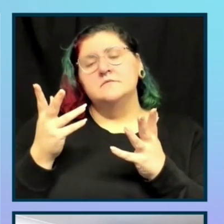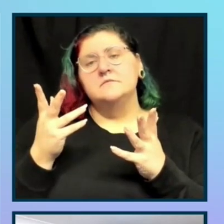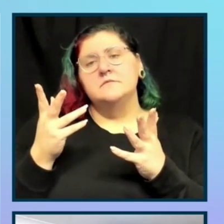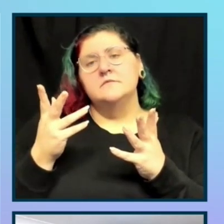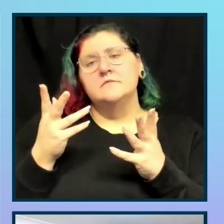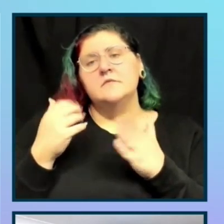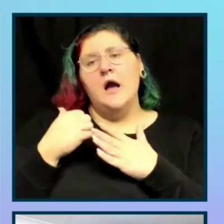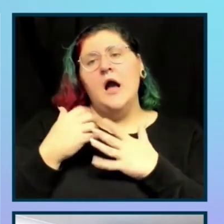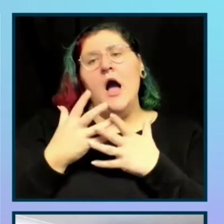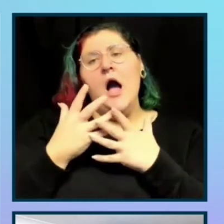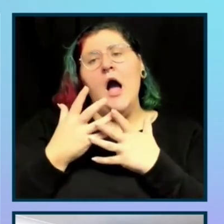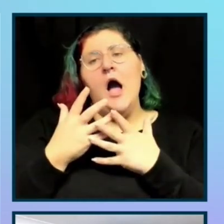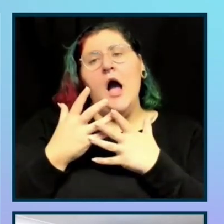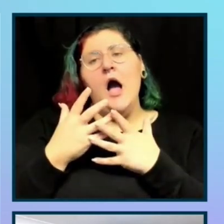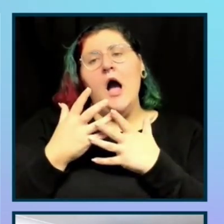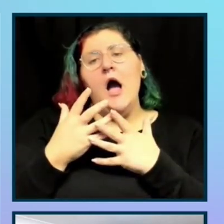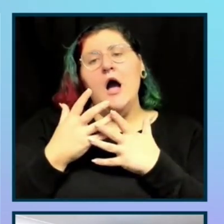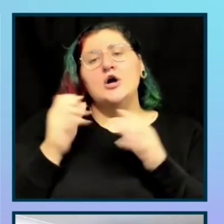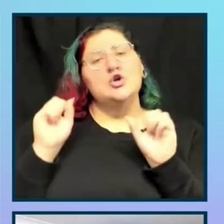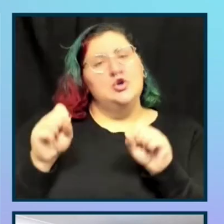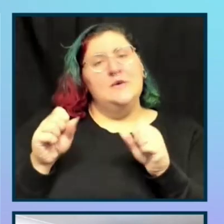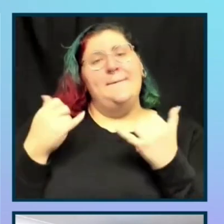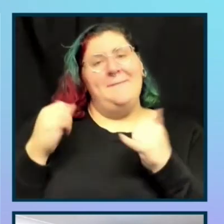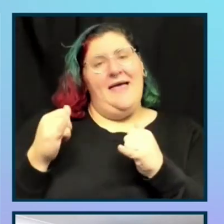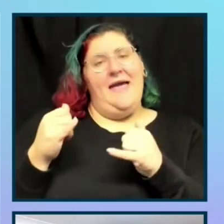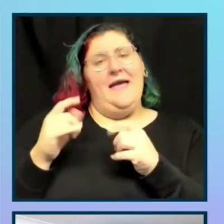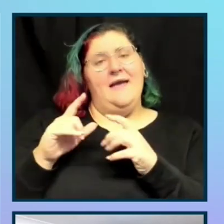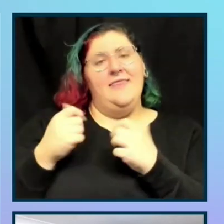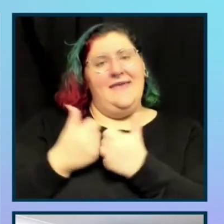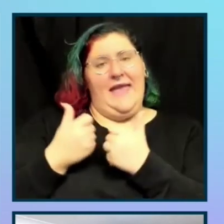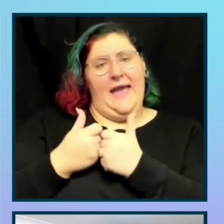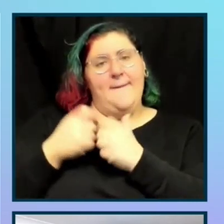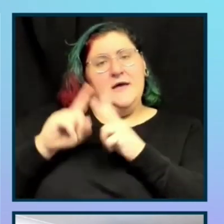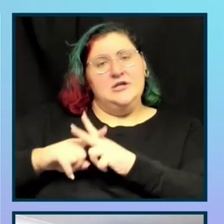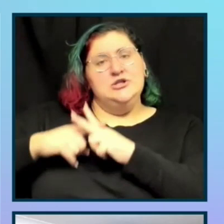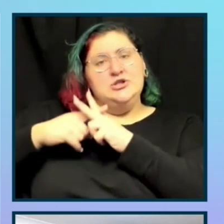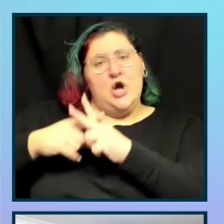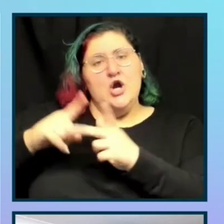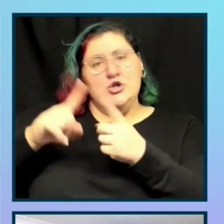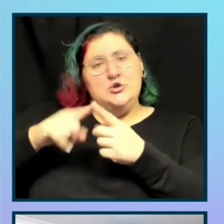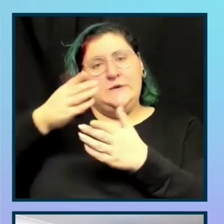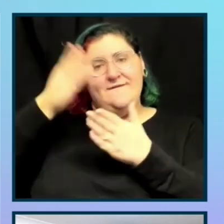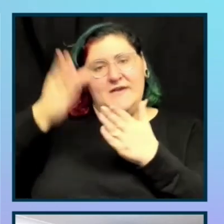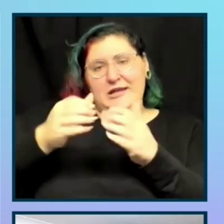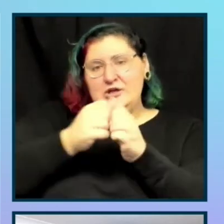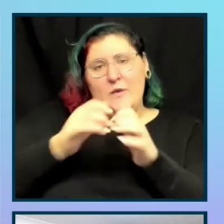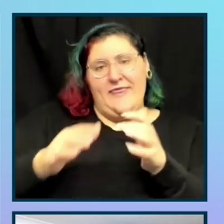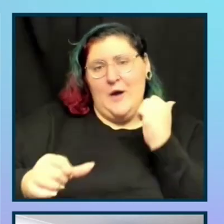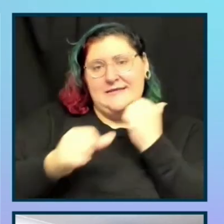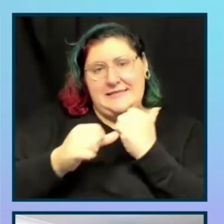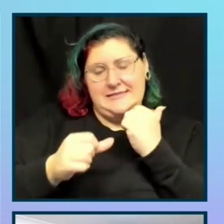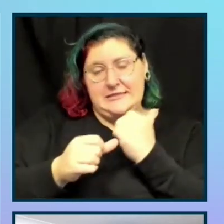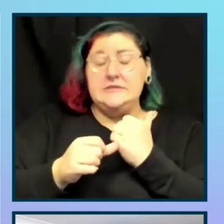I can play the game, start to finish without needing any sight assistance whatsoever you know, with admittedly a few flaws.